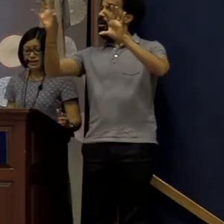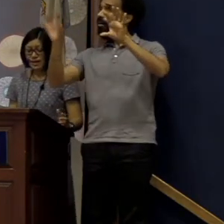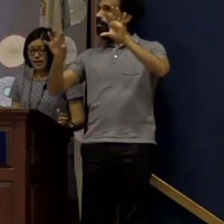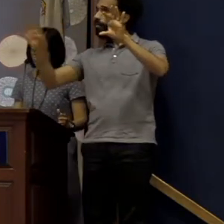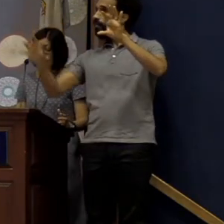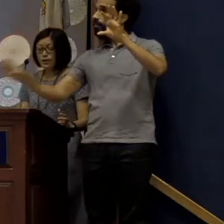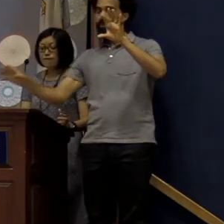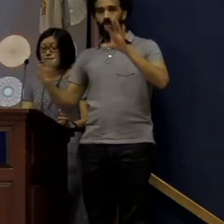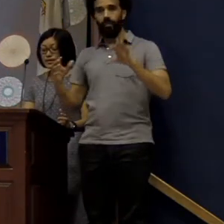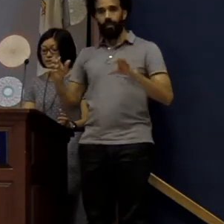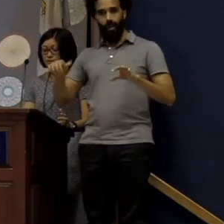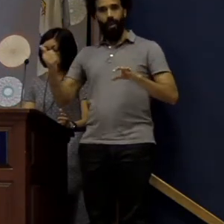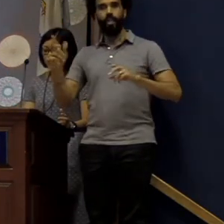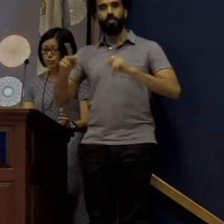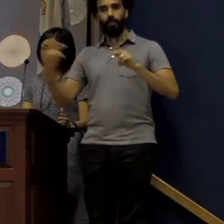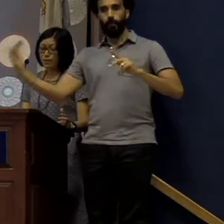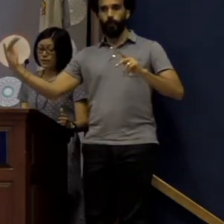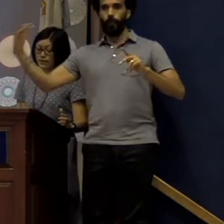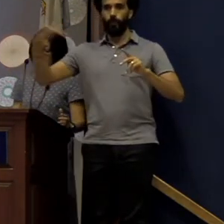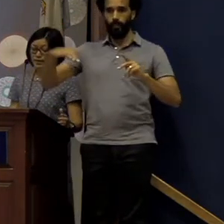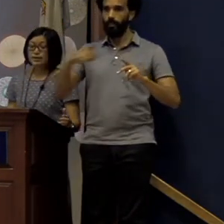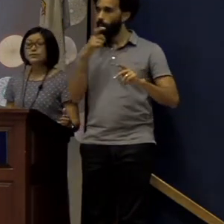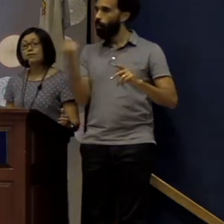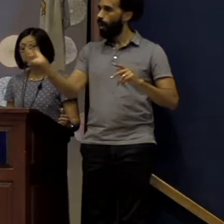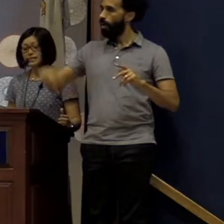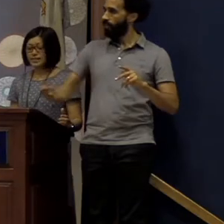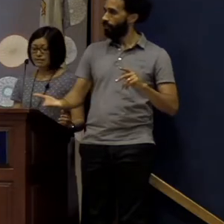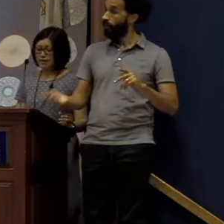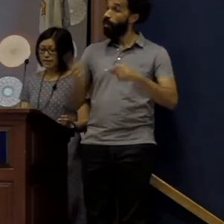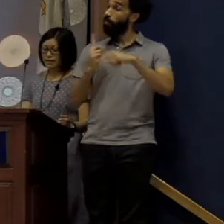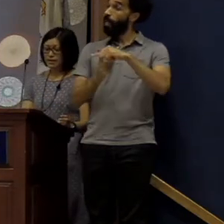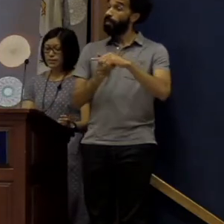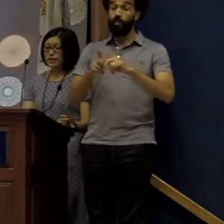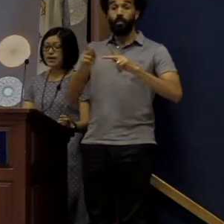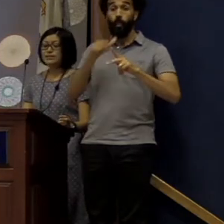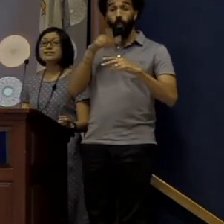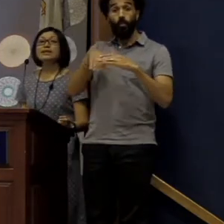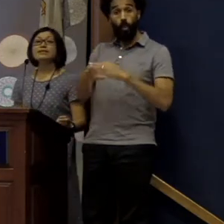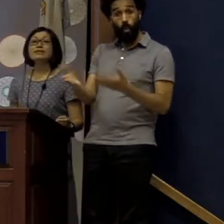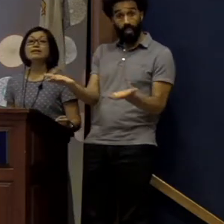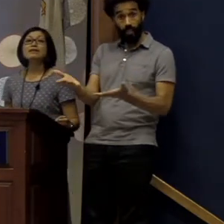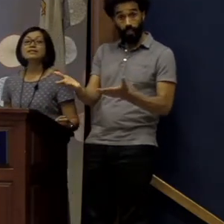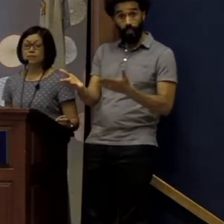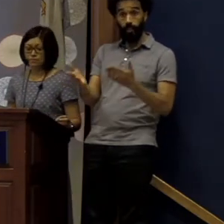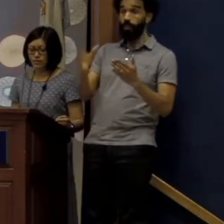Also our friends in school who are born here. Nobody is leaving. We are coming together. It is one world